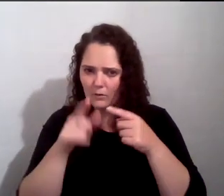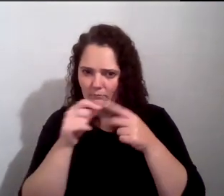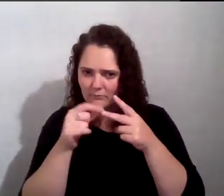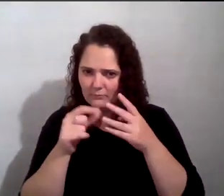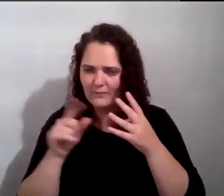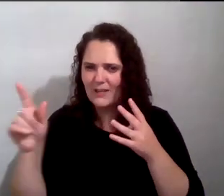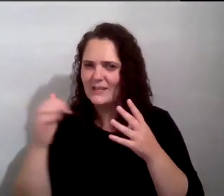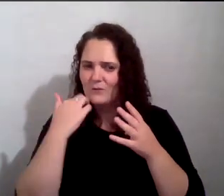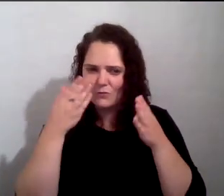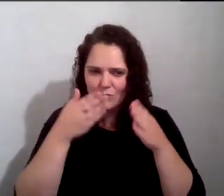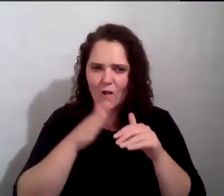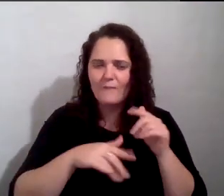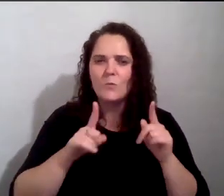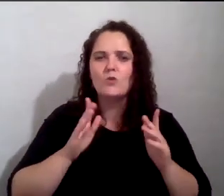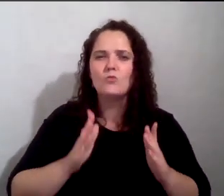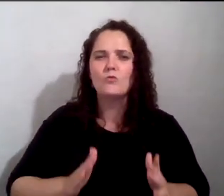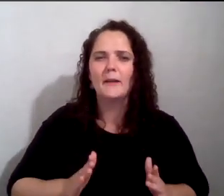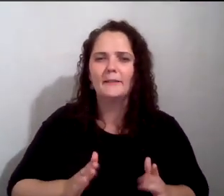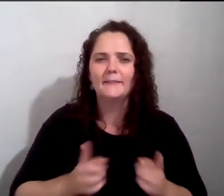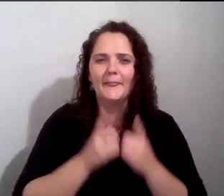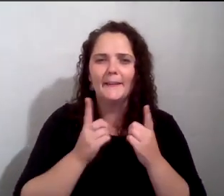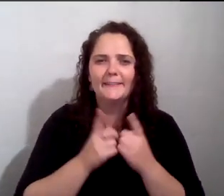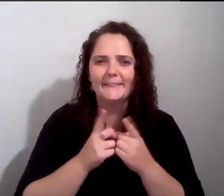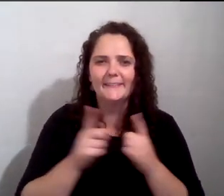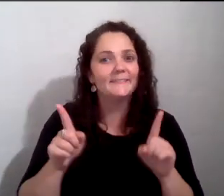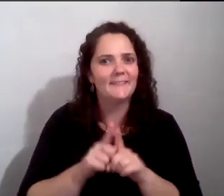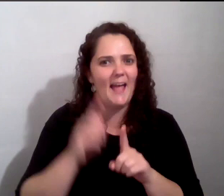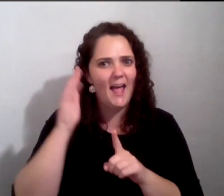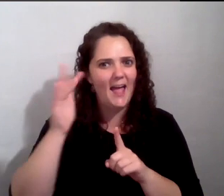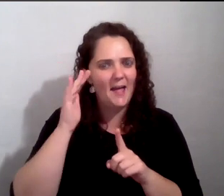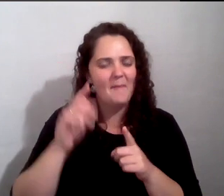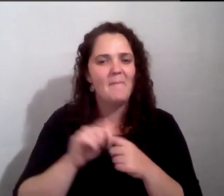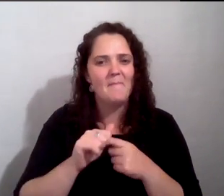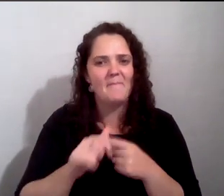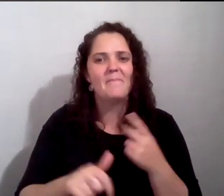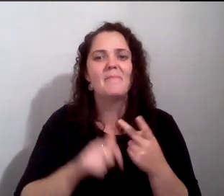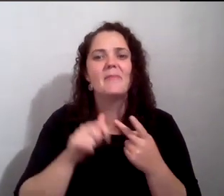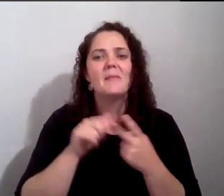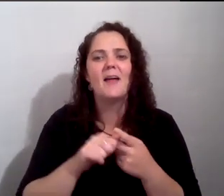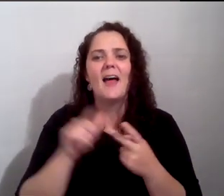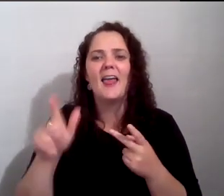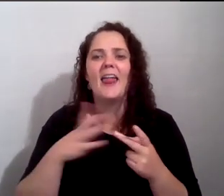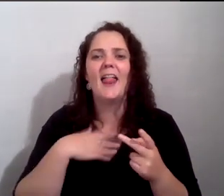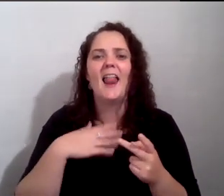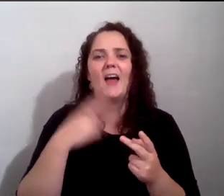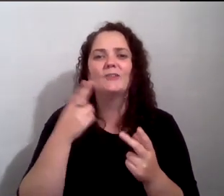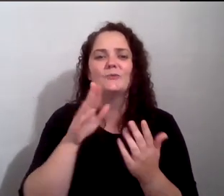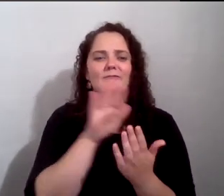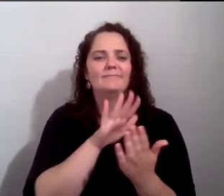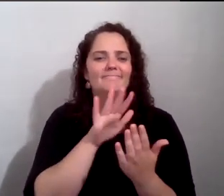of the subject matter, he's absolutely centrally concerned with human themes as I am, but secondly because he sort of loves to